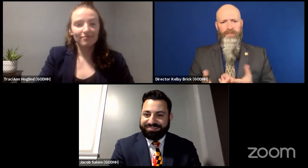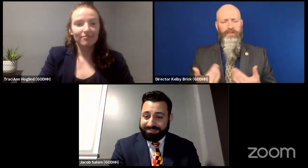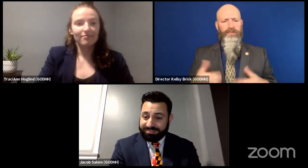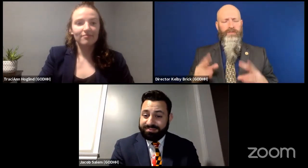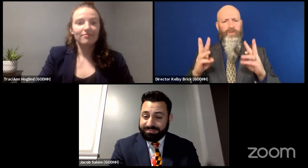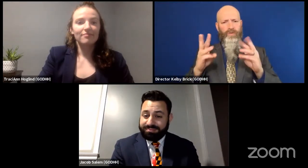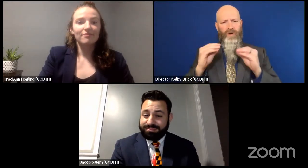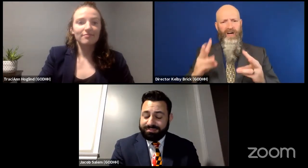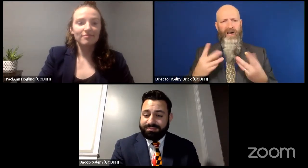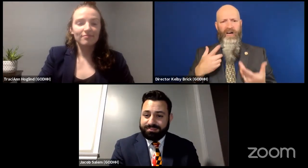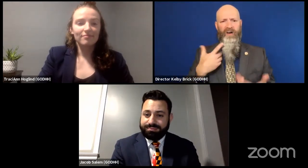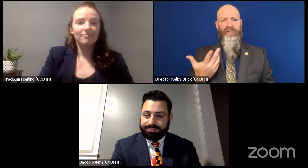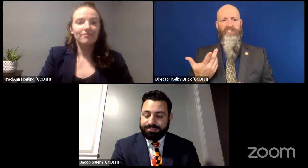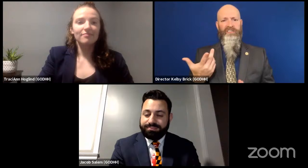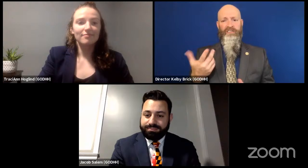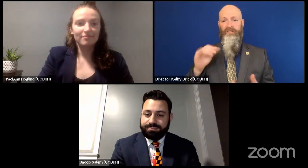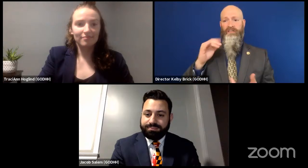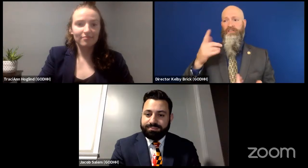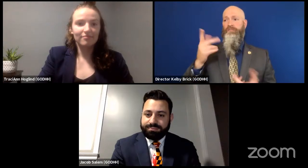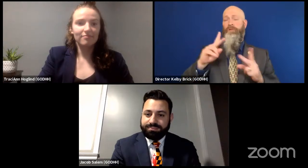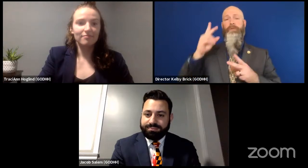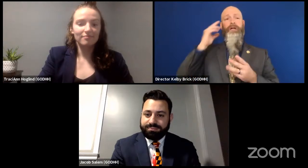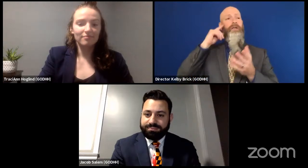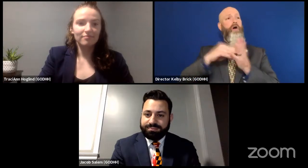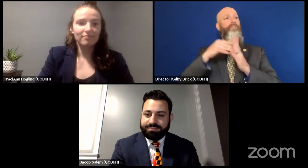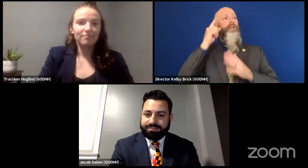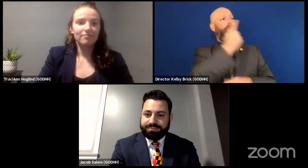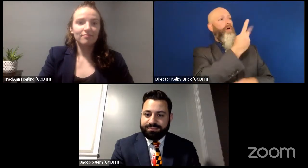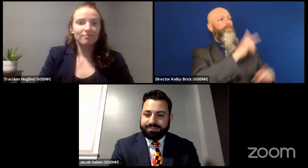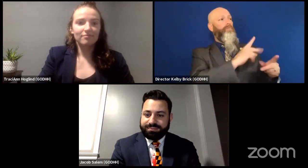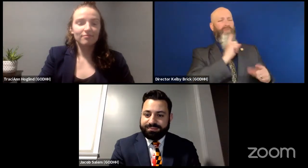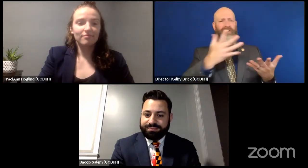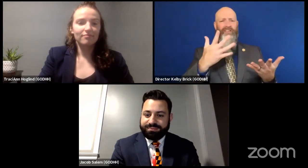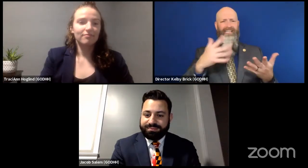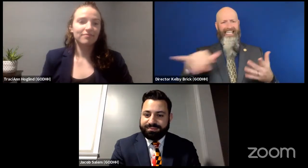that have been made to make our community better. Wow. I can't say enough. Again, very